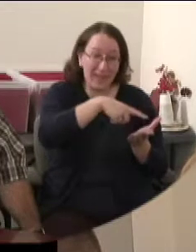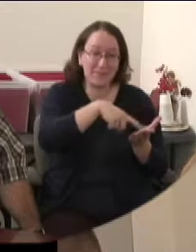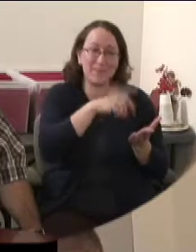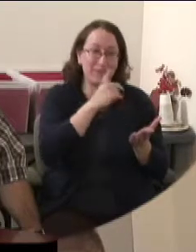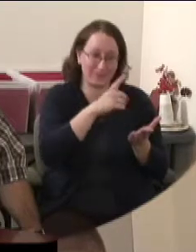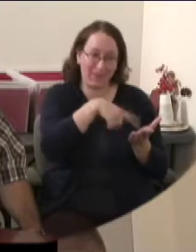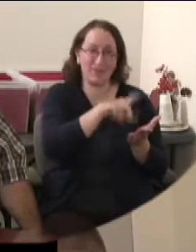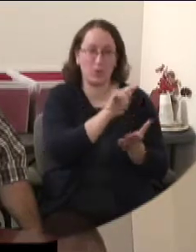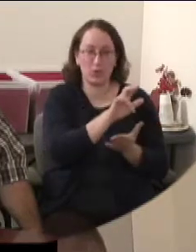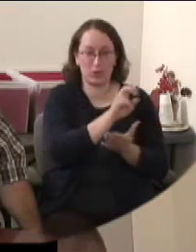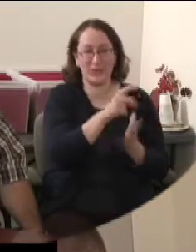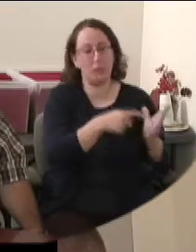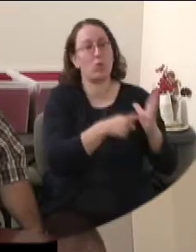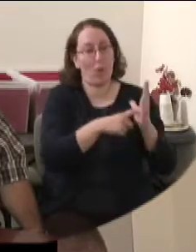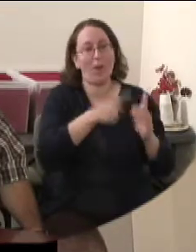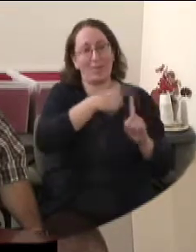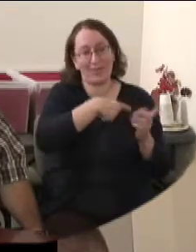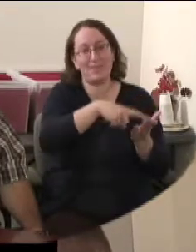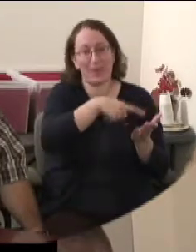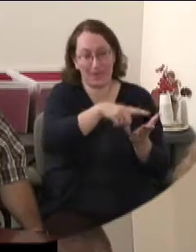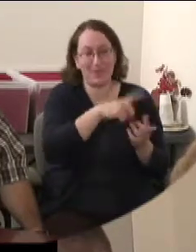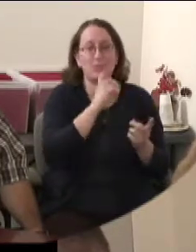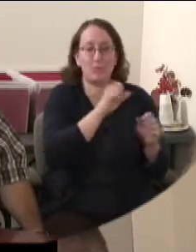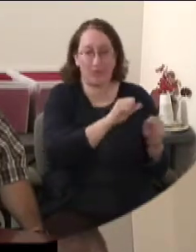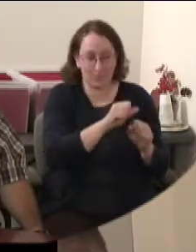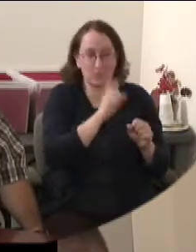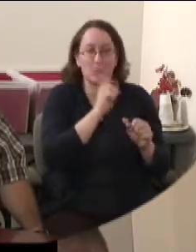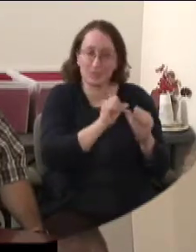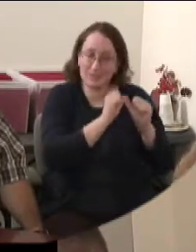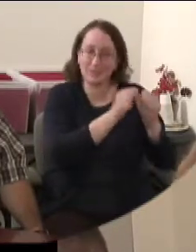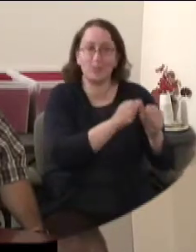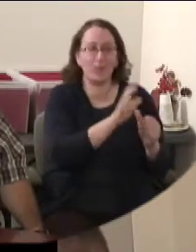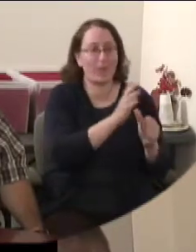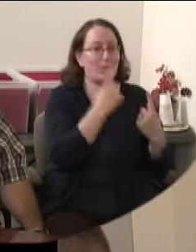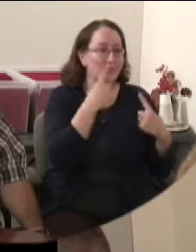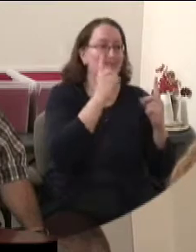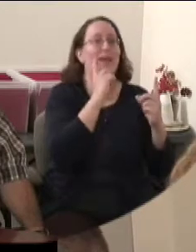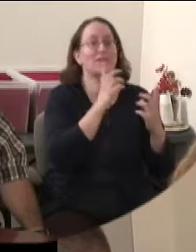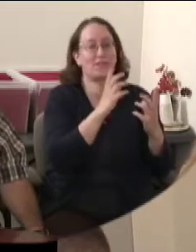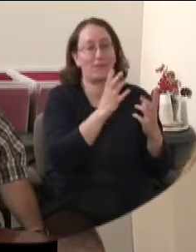that they require for her to be able to continue there successfully.